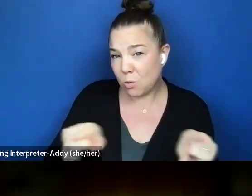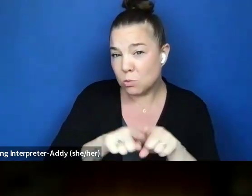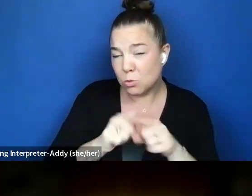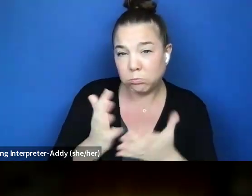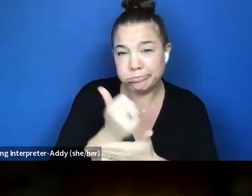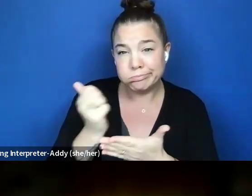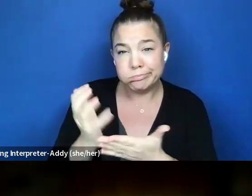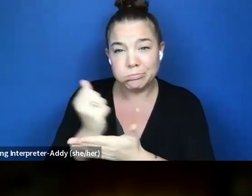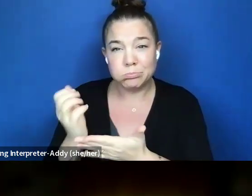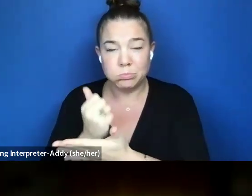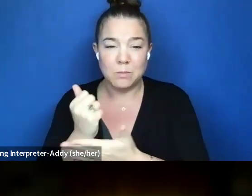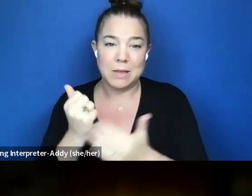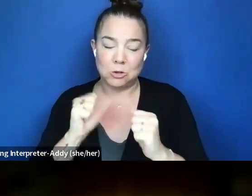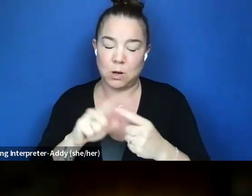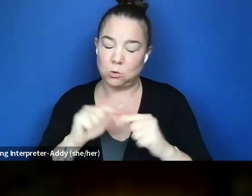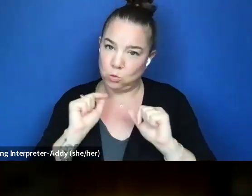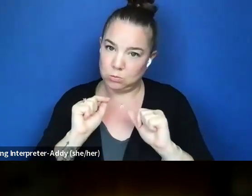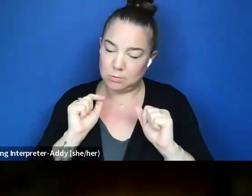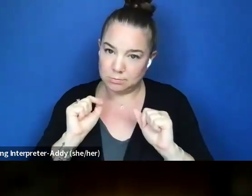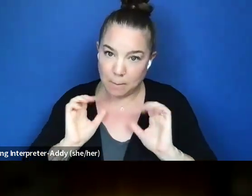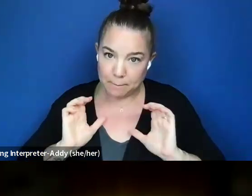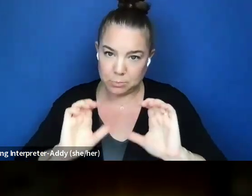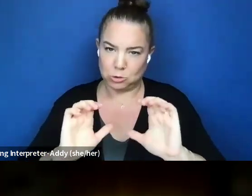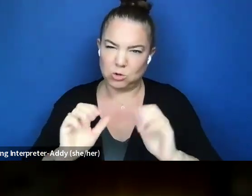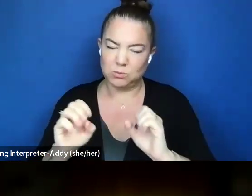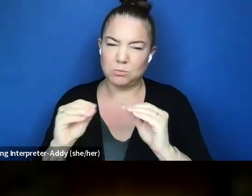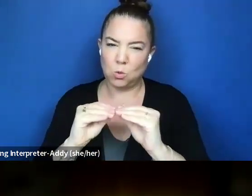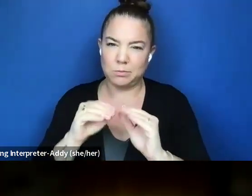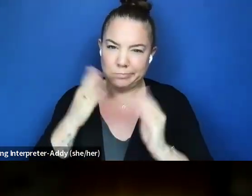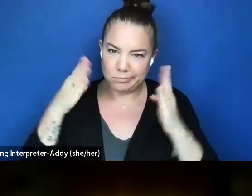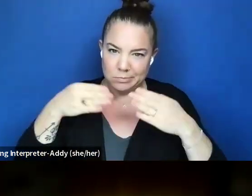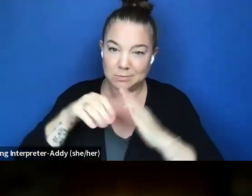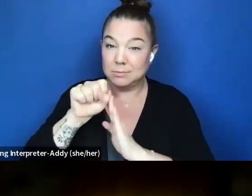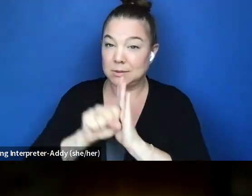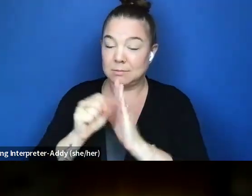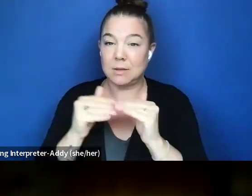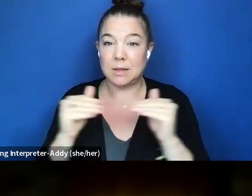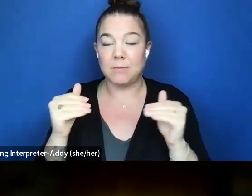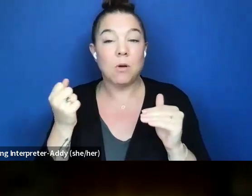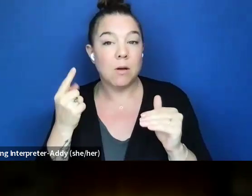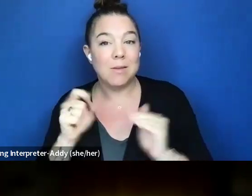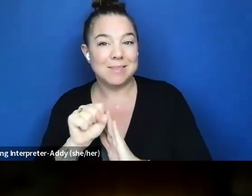Brooke Wilson (she/her): I just really always try to push it on a State level, because the State laws. I feel